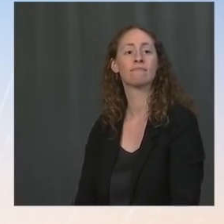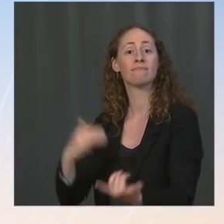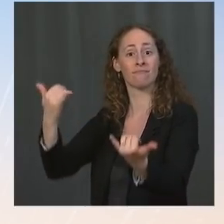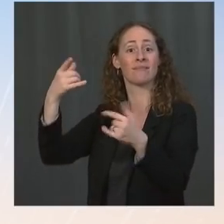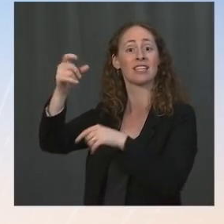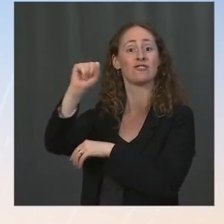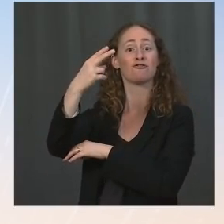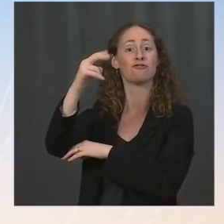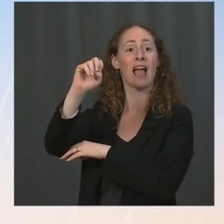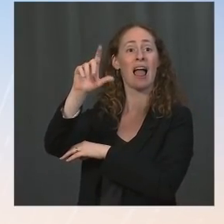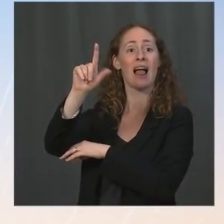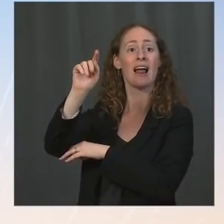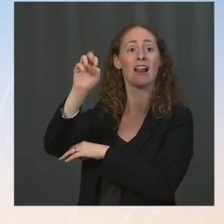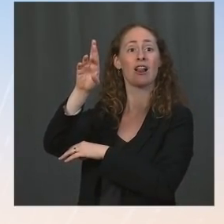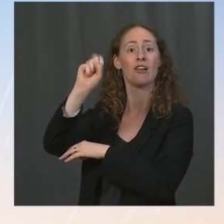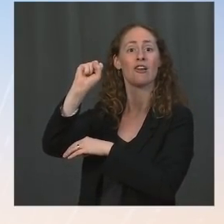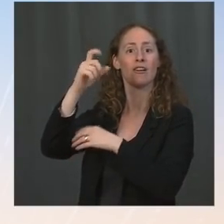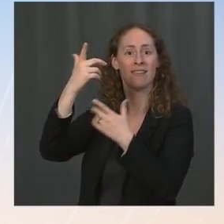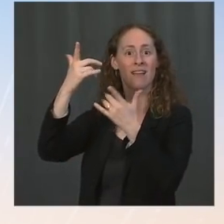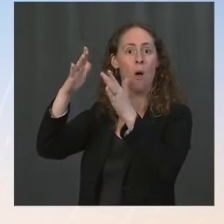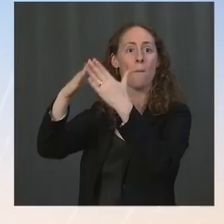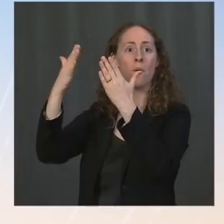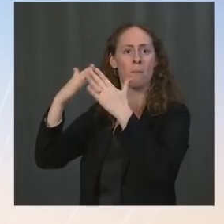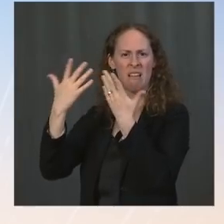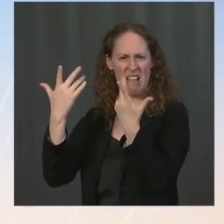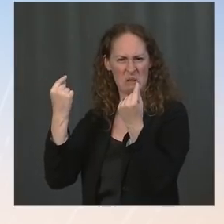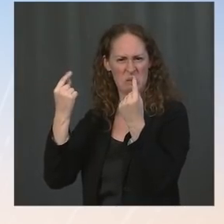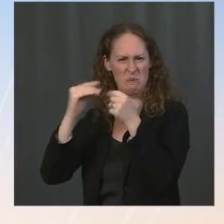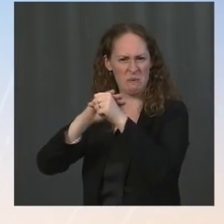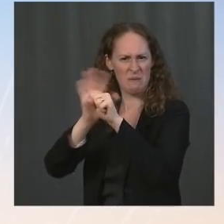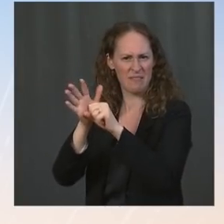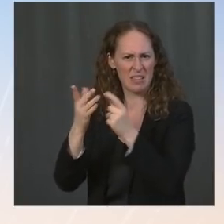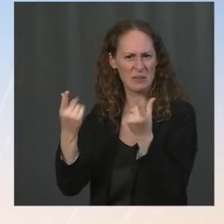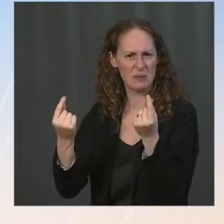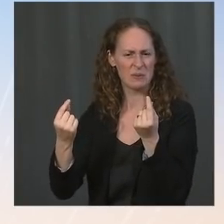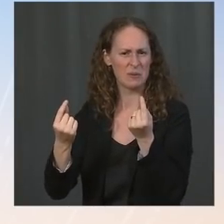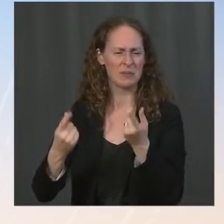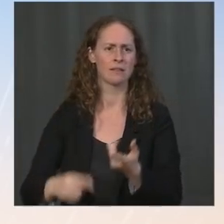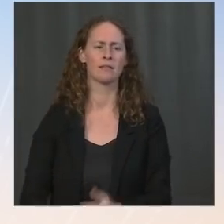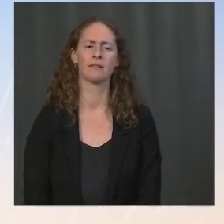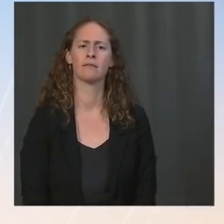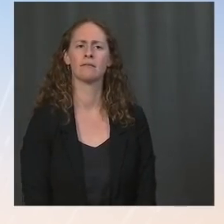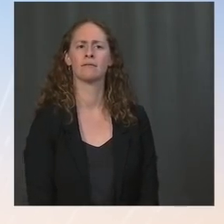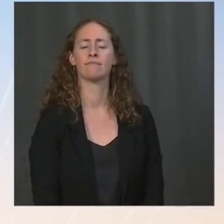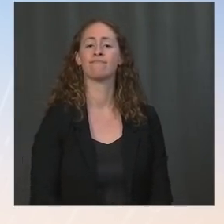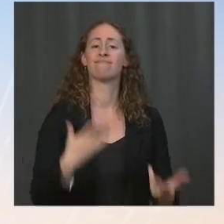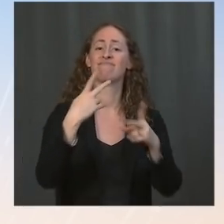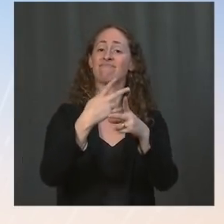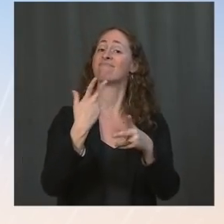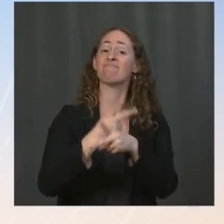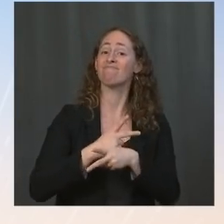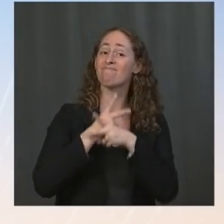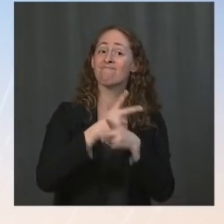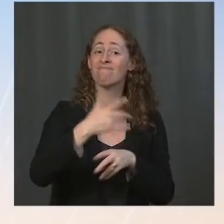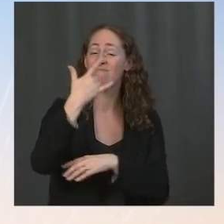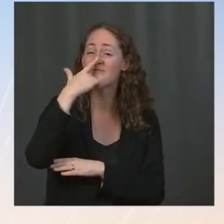on what's being done in those shelters? Ms. Psaki: There are steps, including social distancing wherever possible -- which, I know sounds challenging,